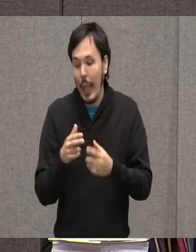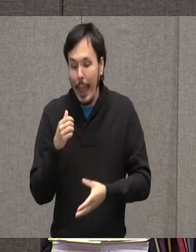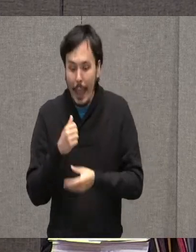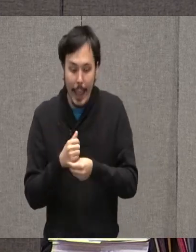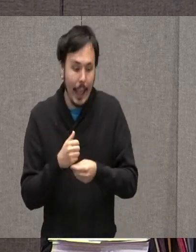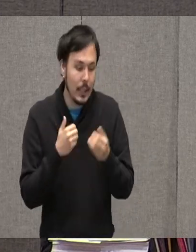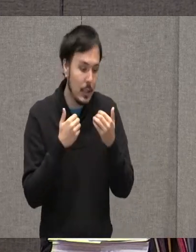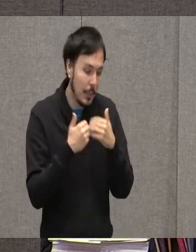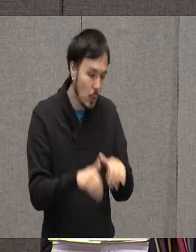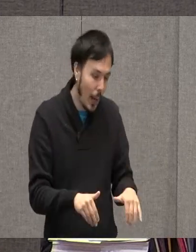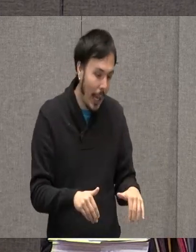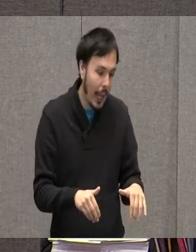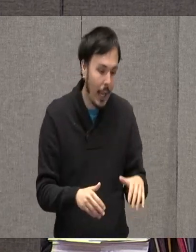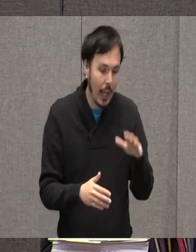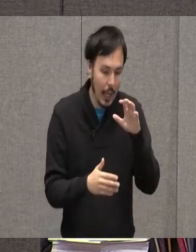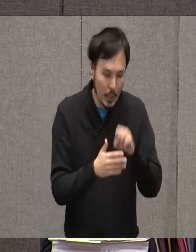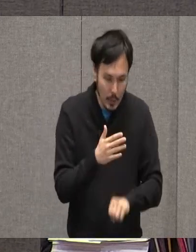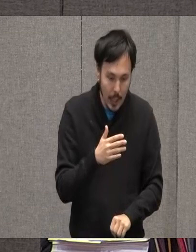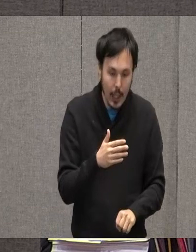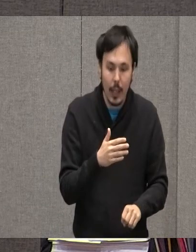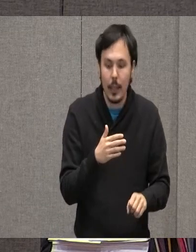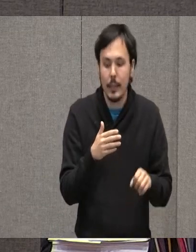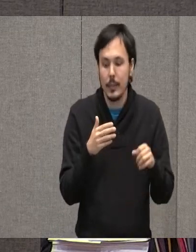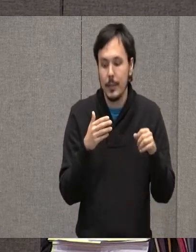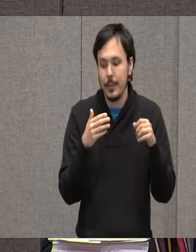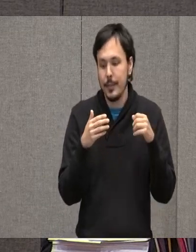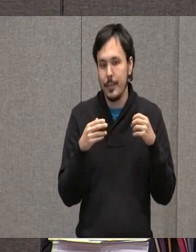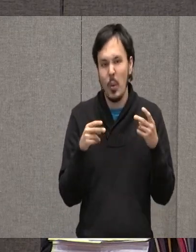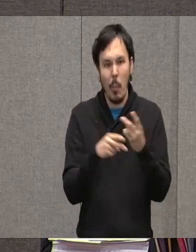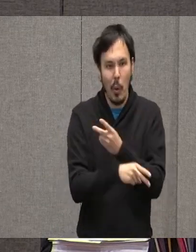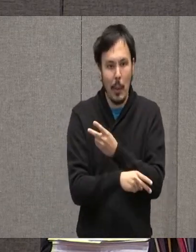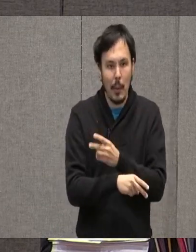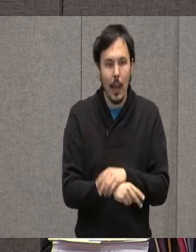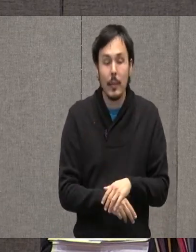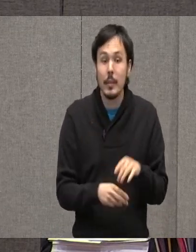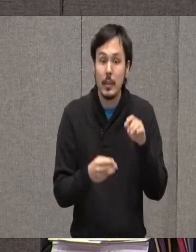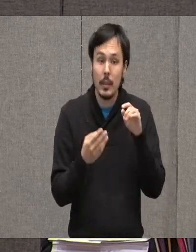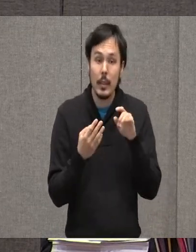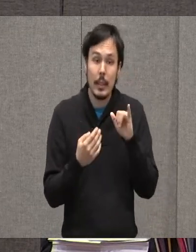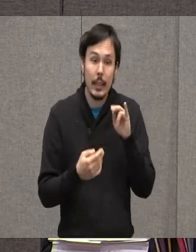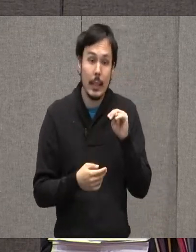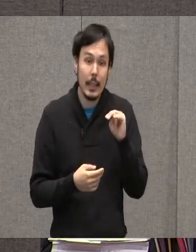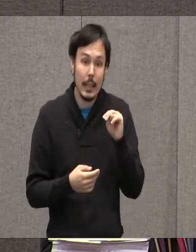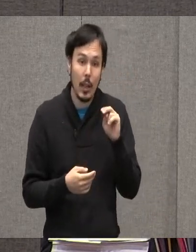And you know what in all is? Great it's addition.